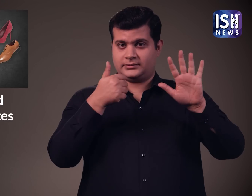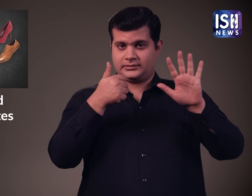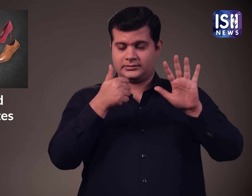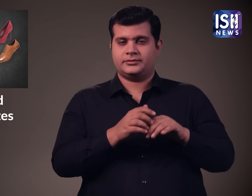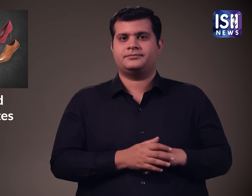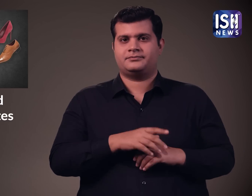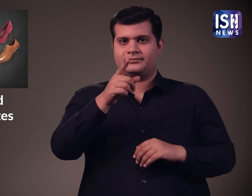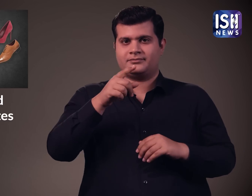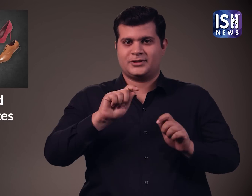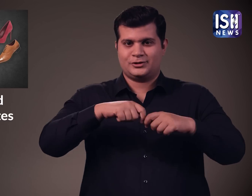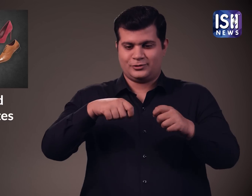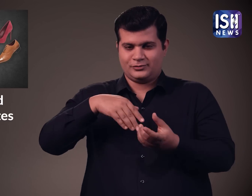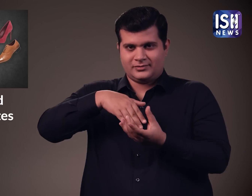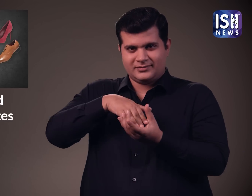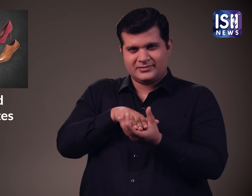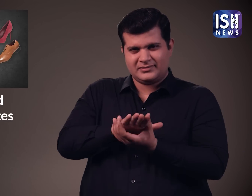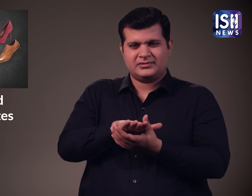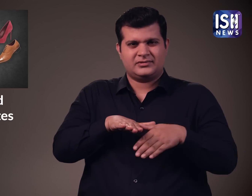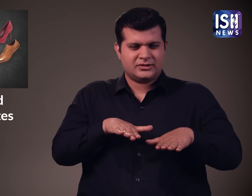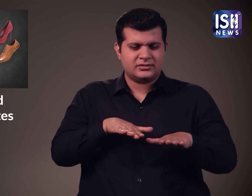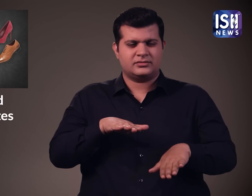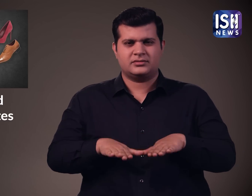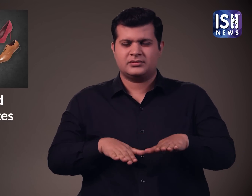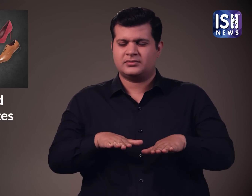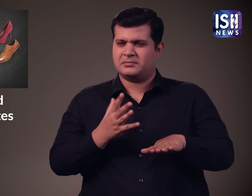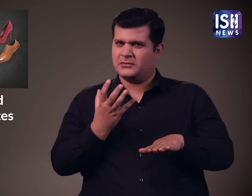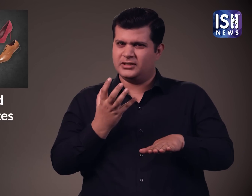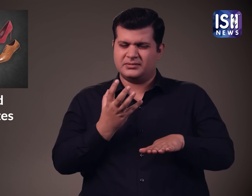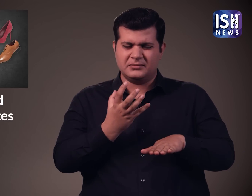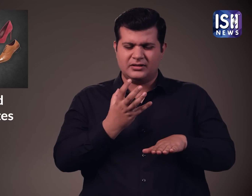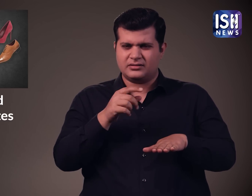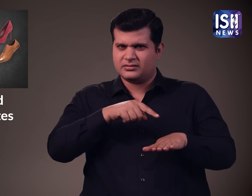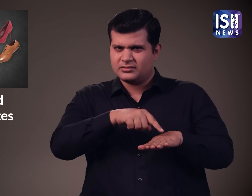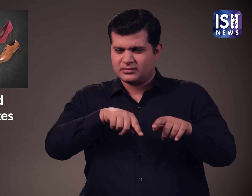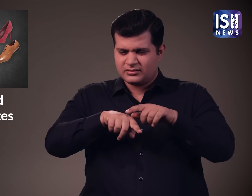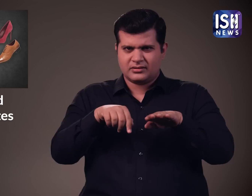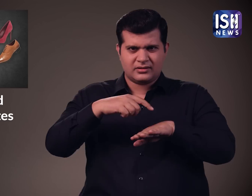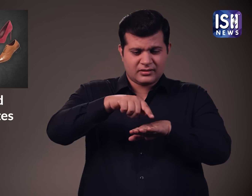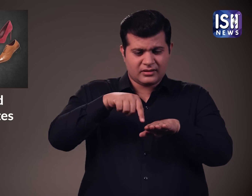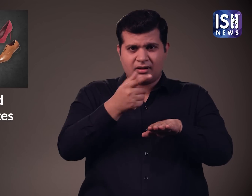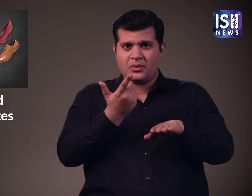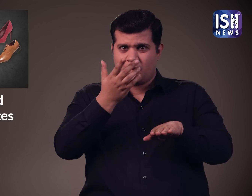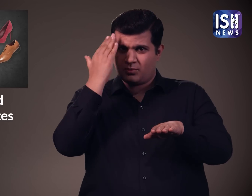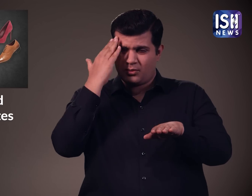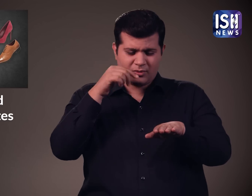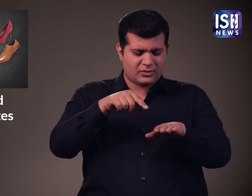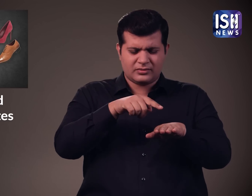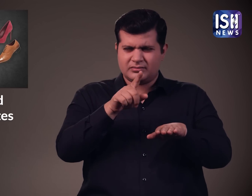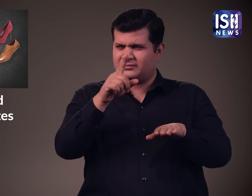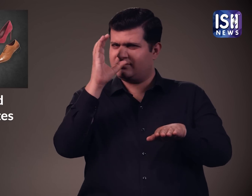6. When you have shoe bite and pain because of the shoes,